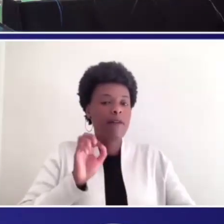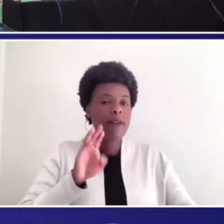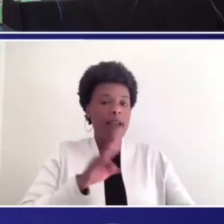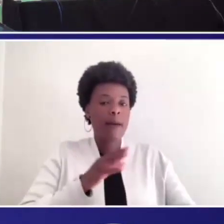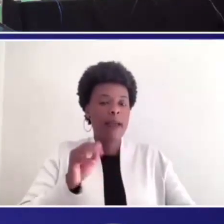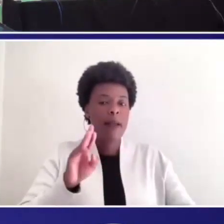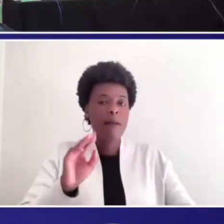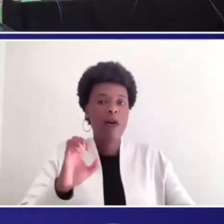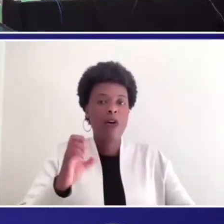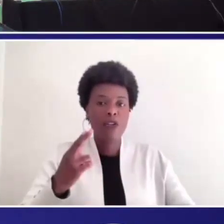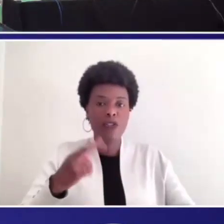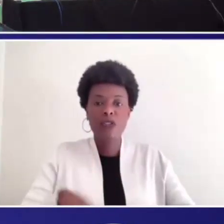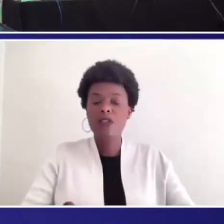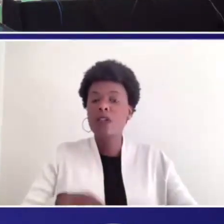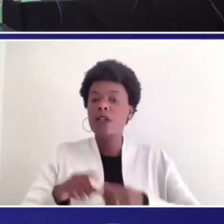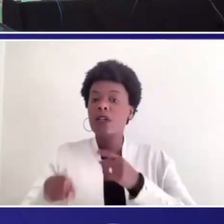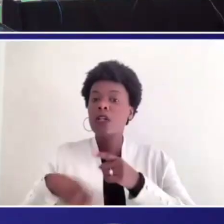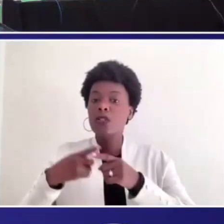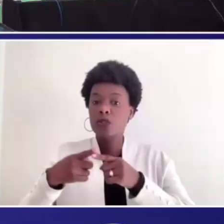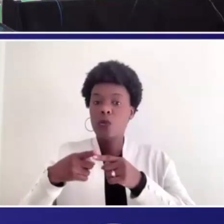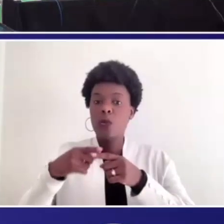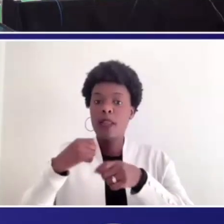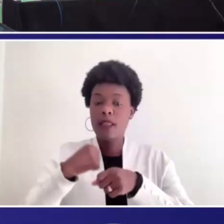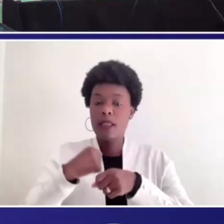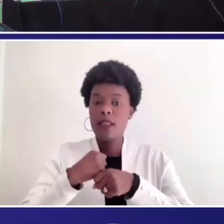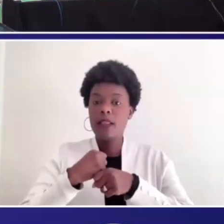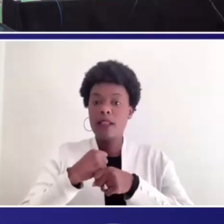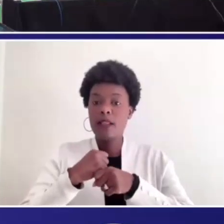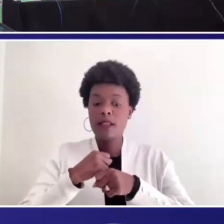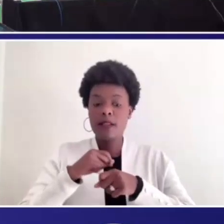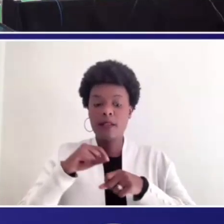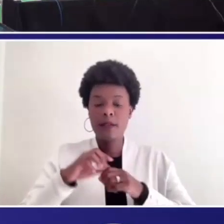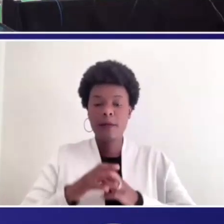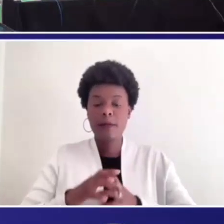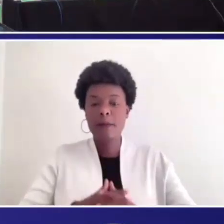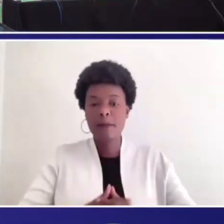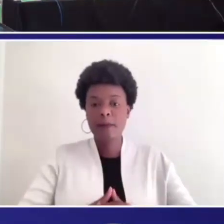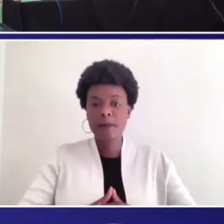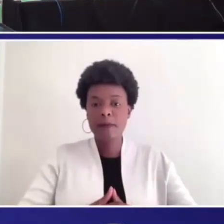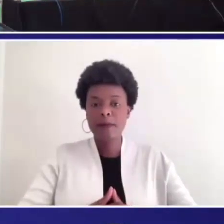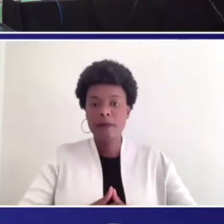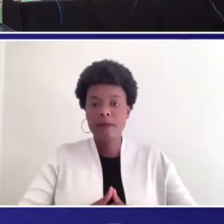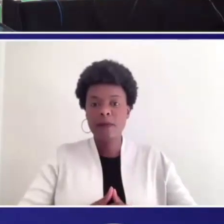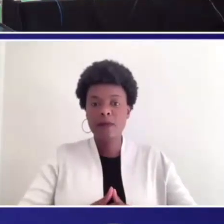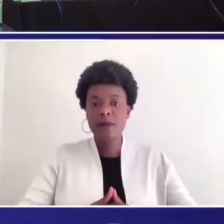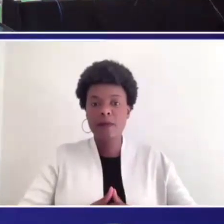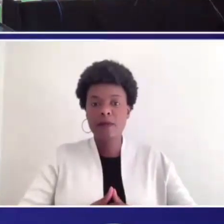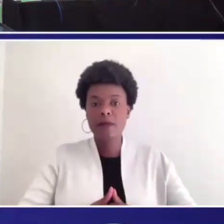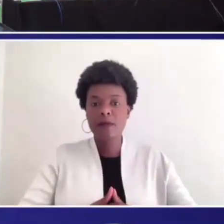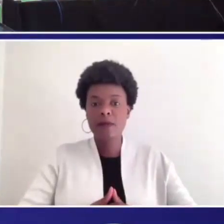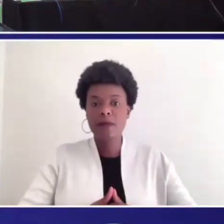they make -- and this is where they still would have advanced, they would need to not